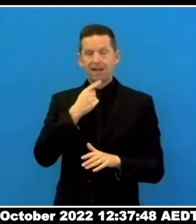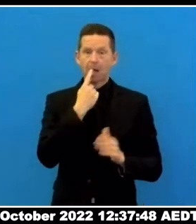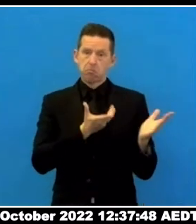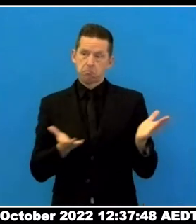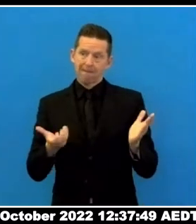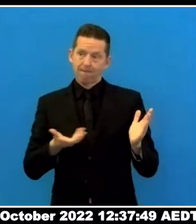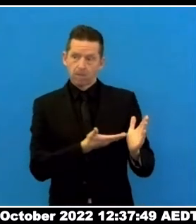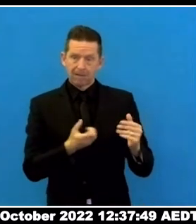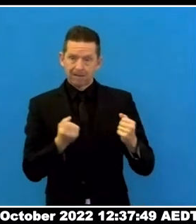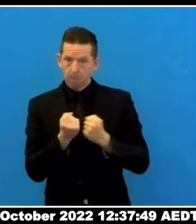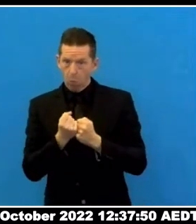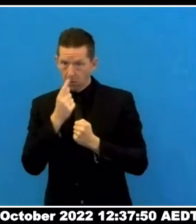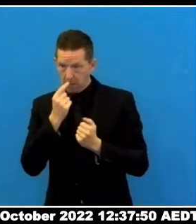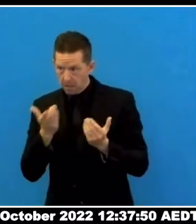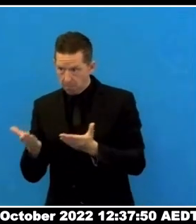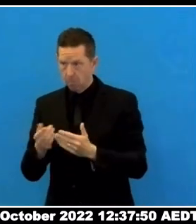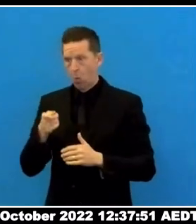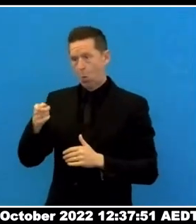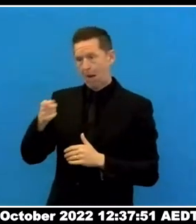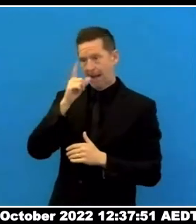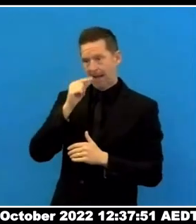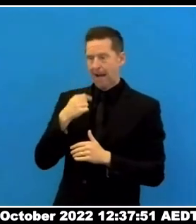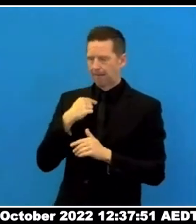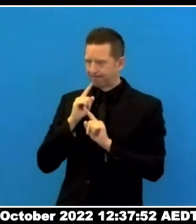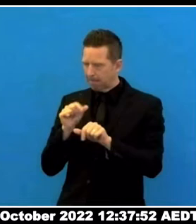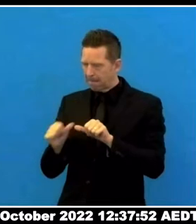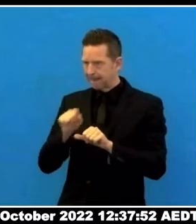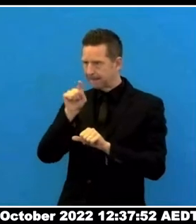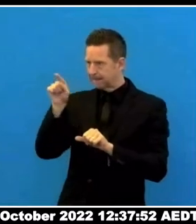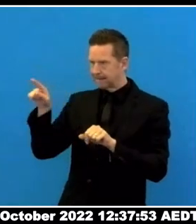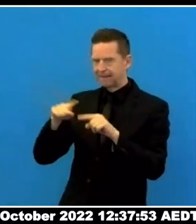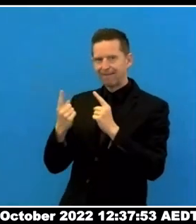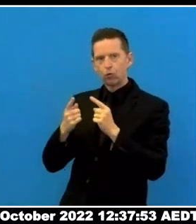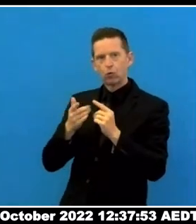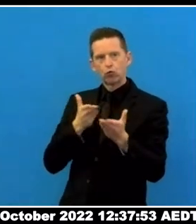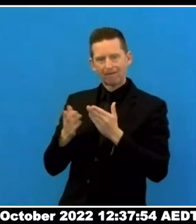You can approach these services and way we go, and we will be able to fix you.